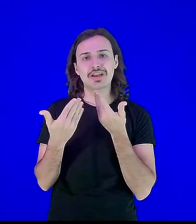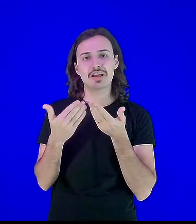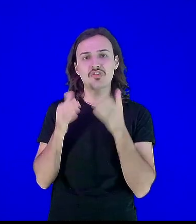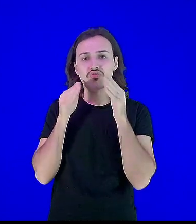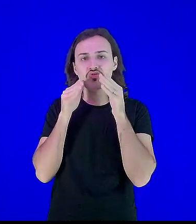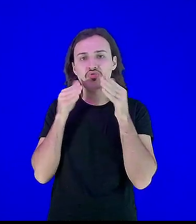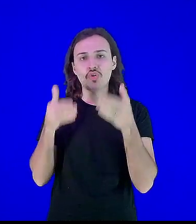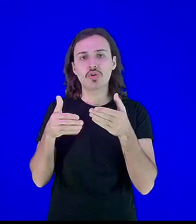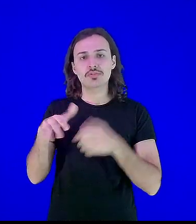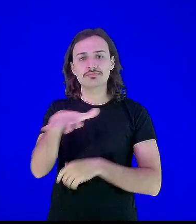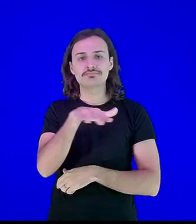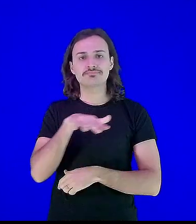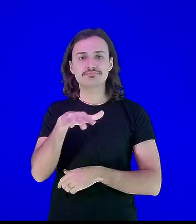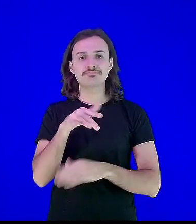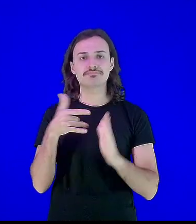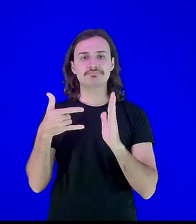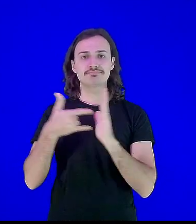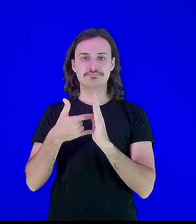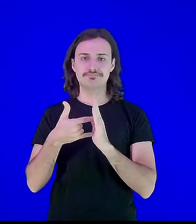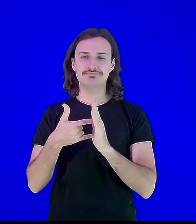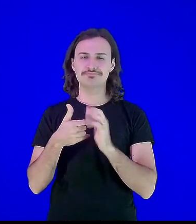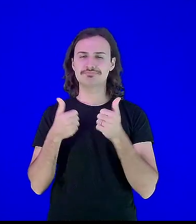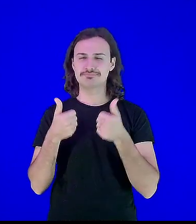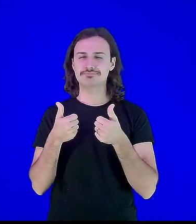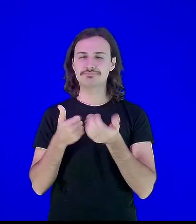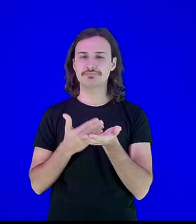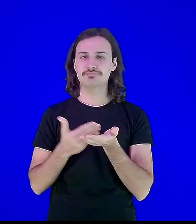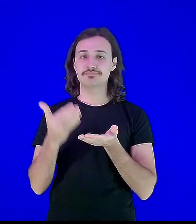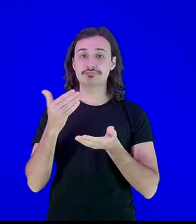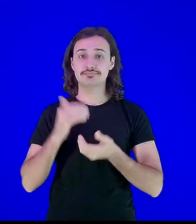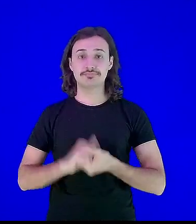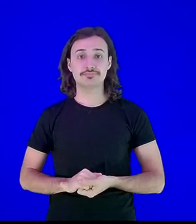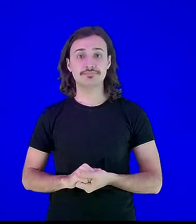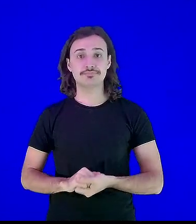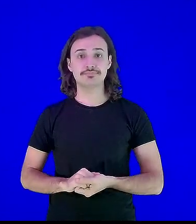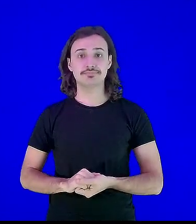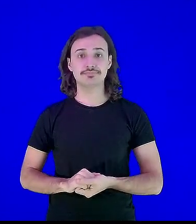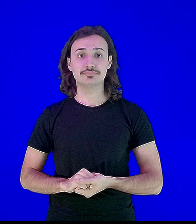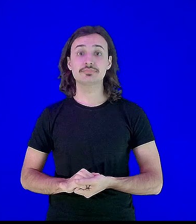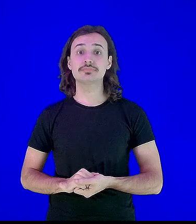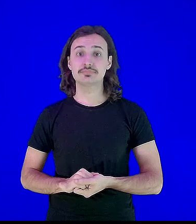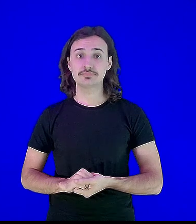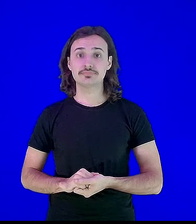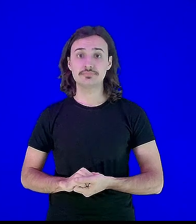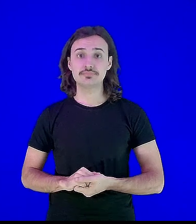so, let's start! first thing I will do is to walk you through LetraSinal